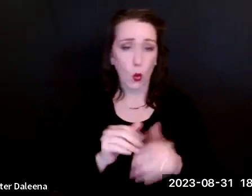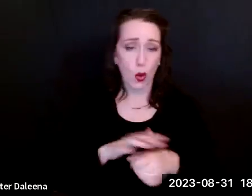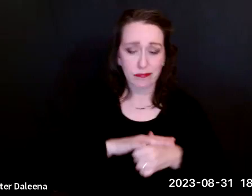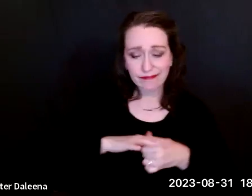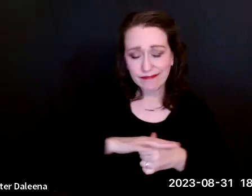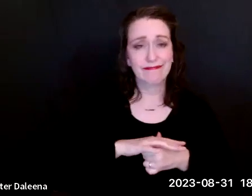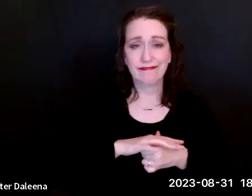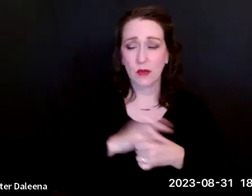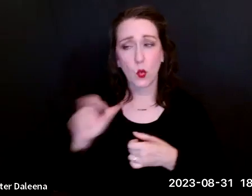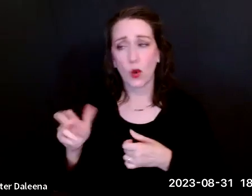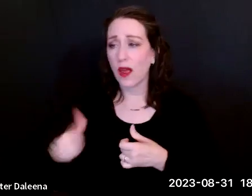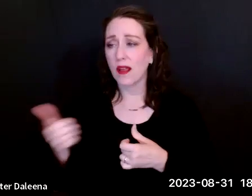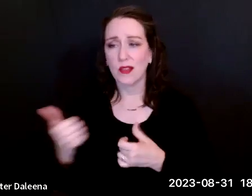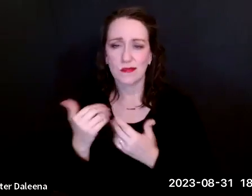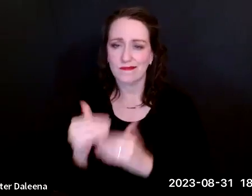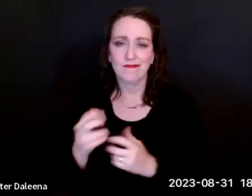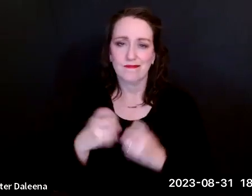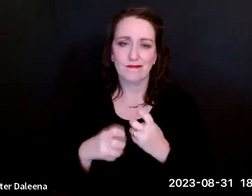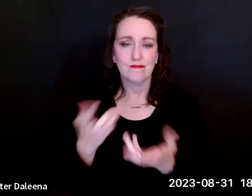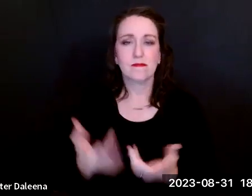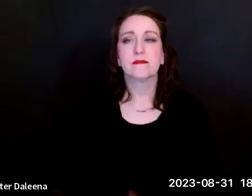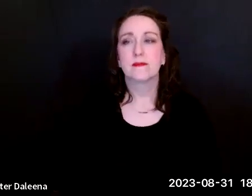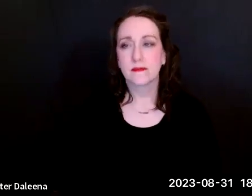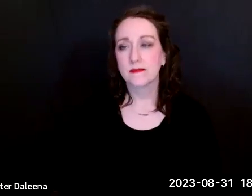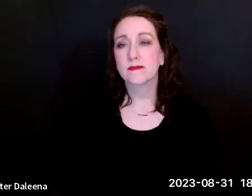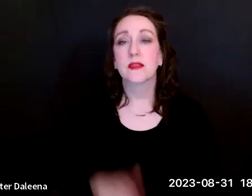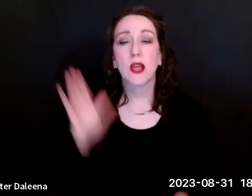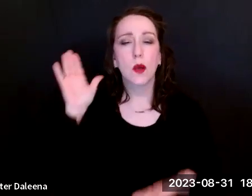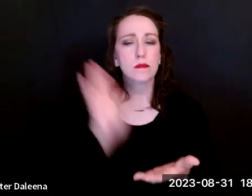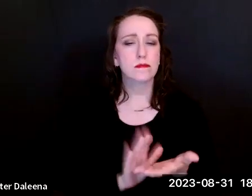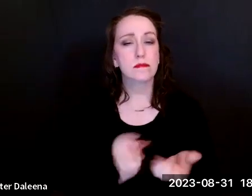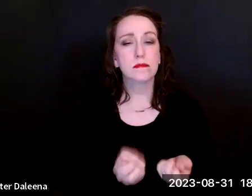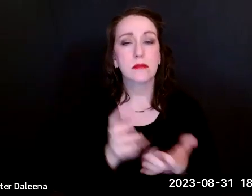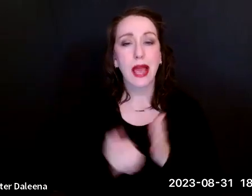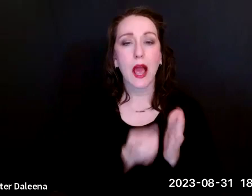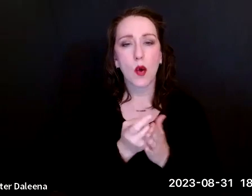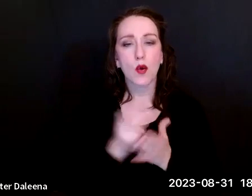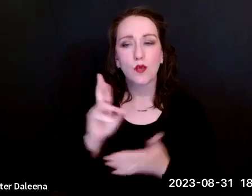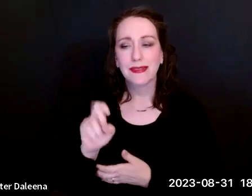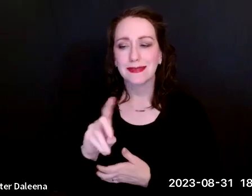or other restrictions reducing the number of residency hours required would help lower